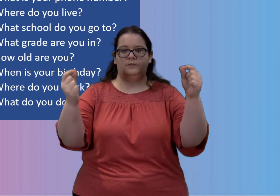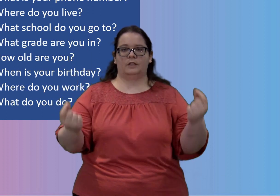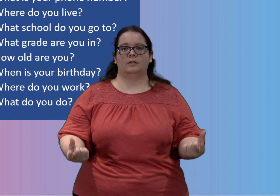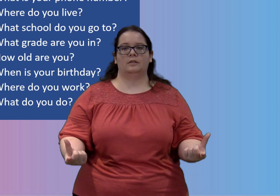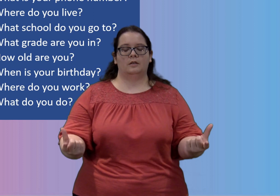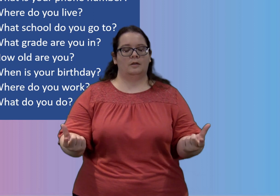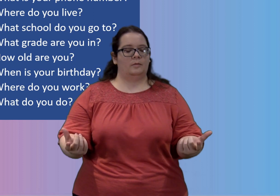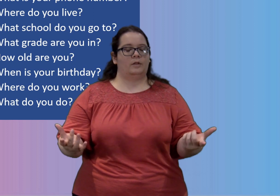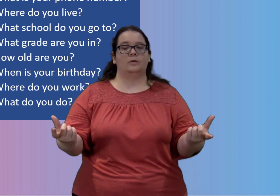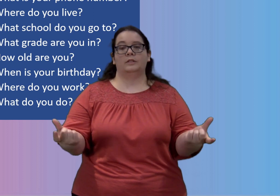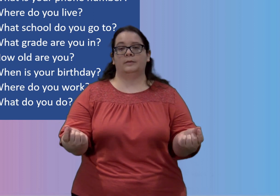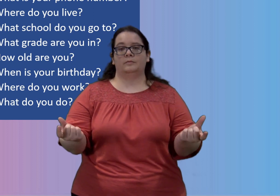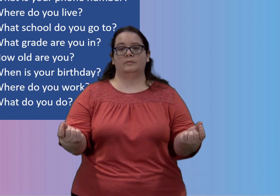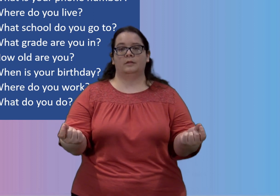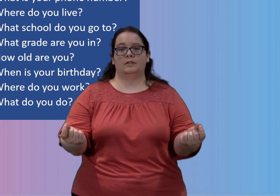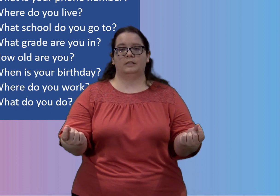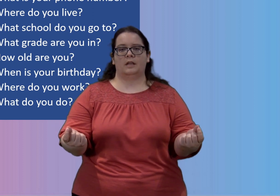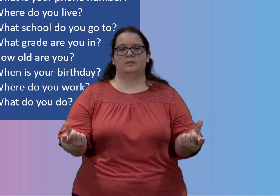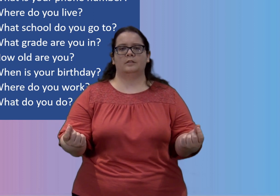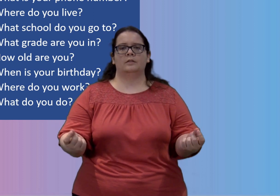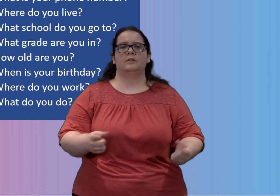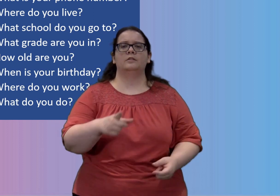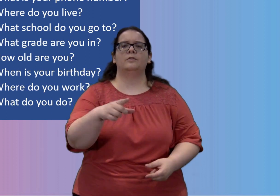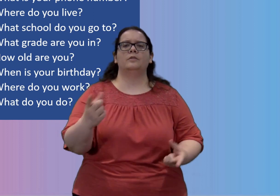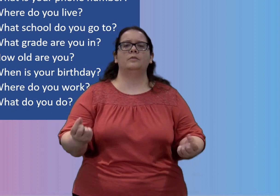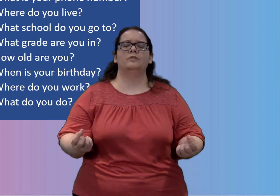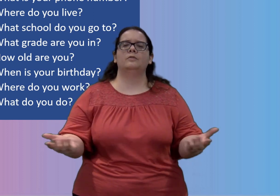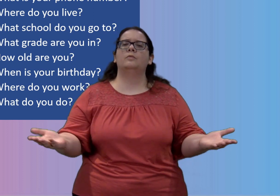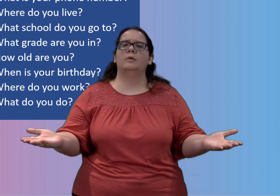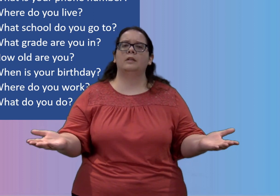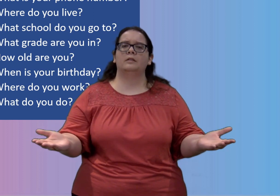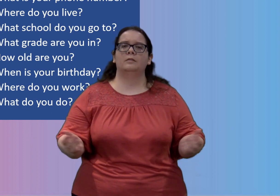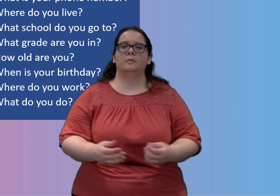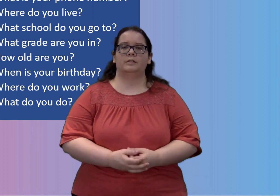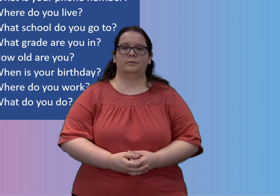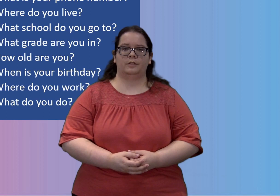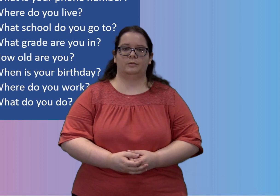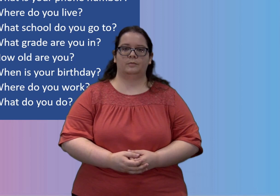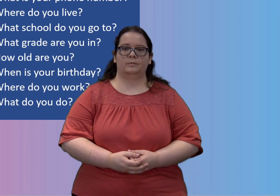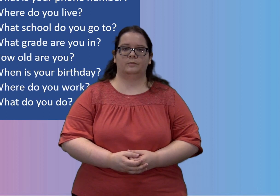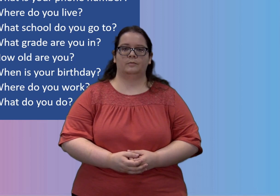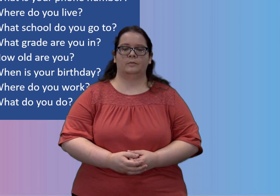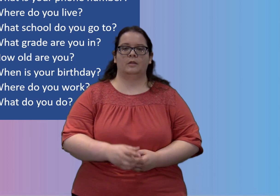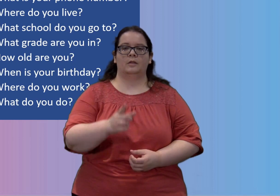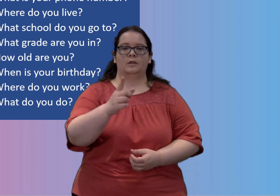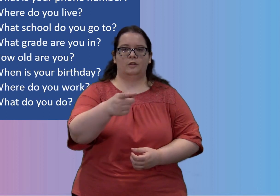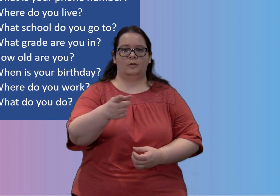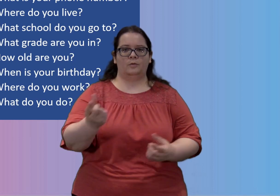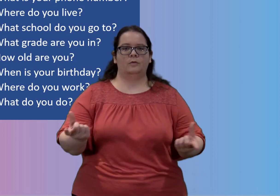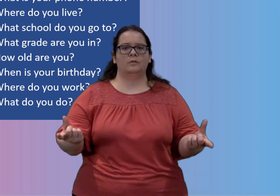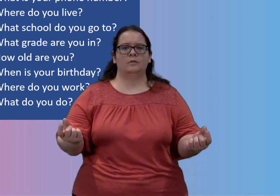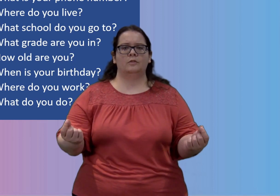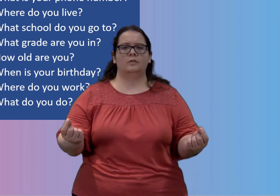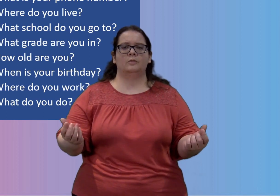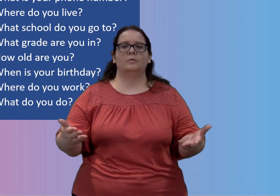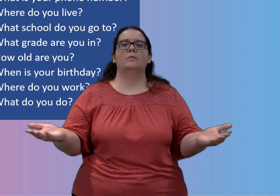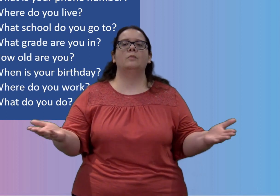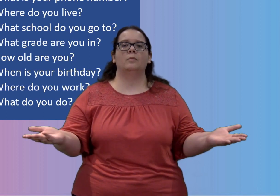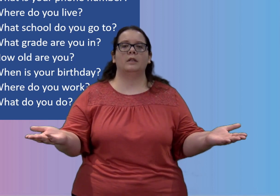finger. But, you hold them on the sides, so you do what. What do you do? You do what?